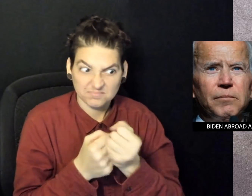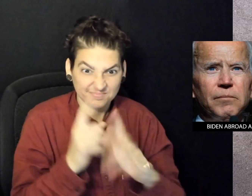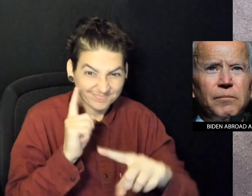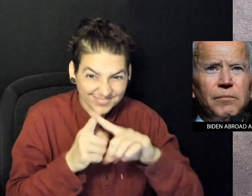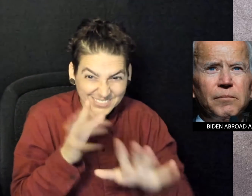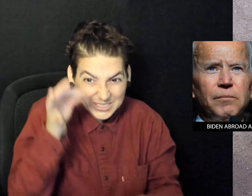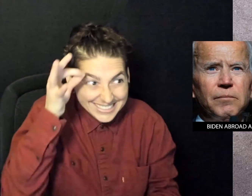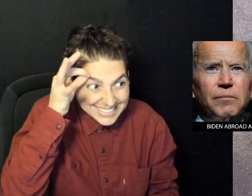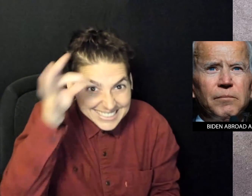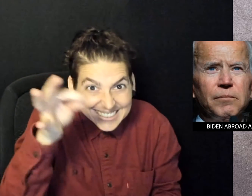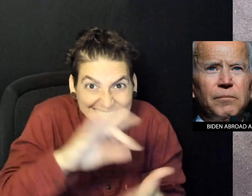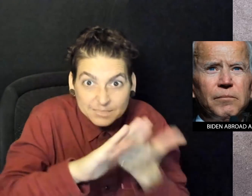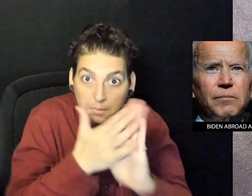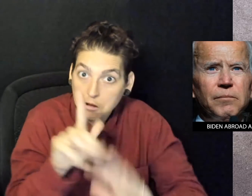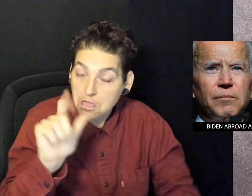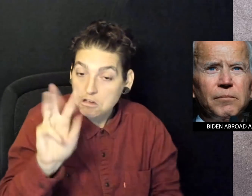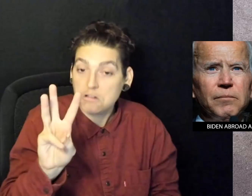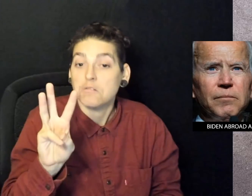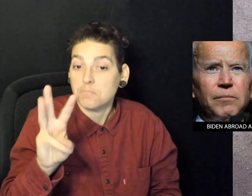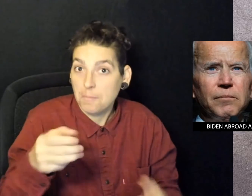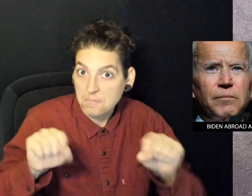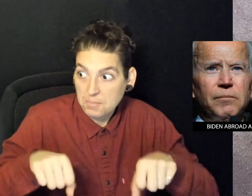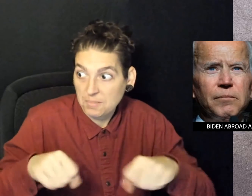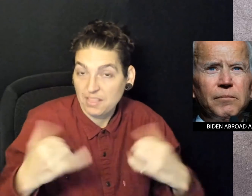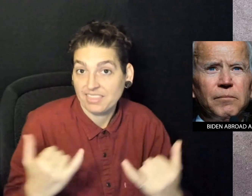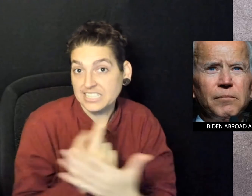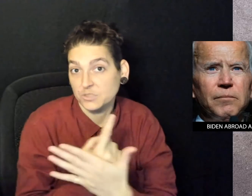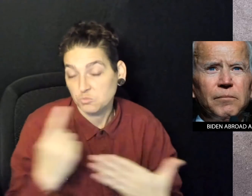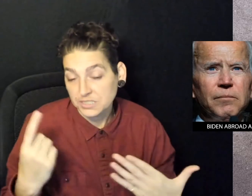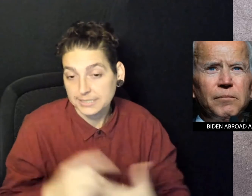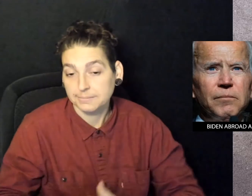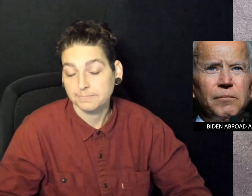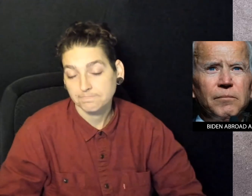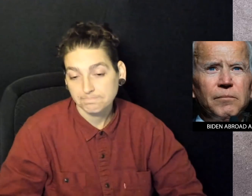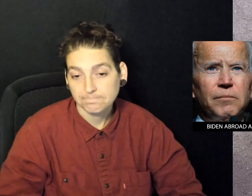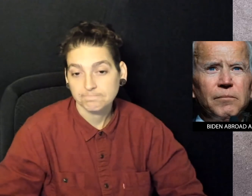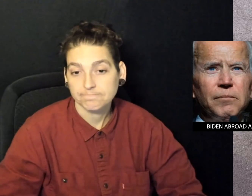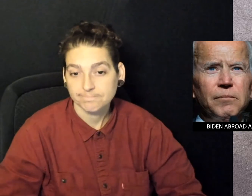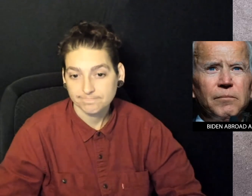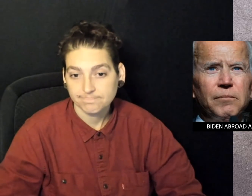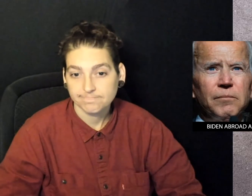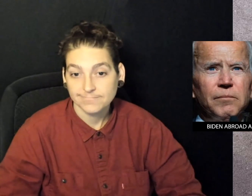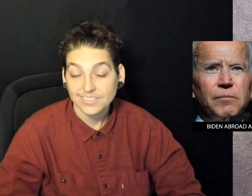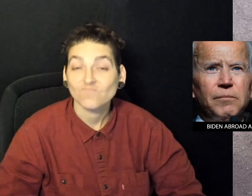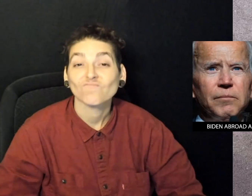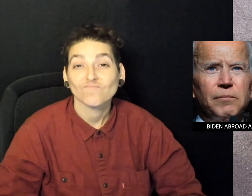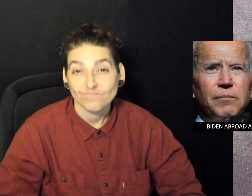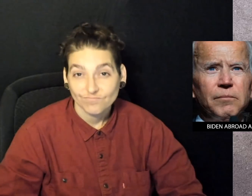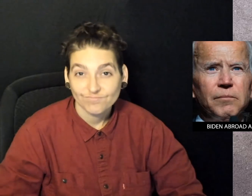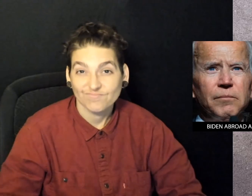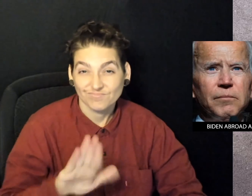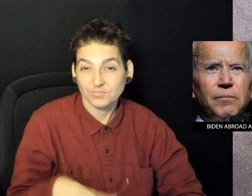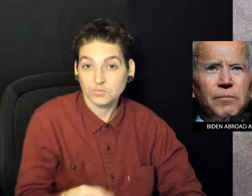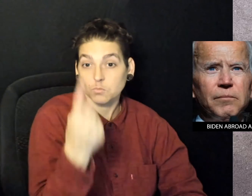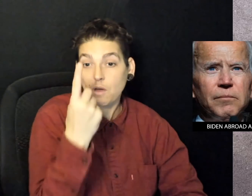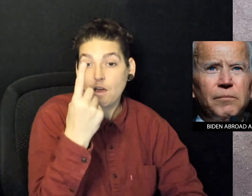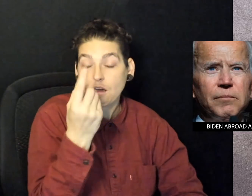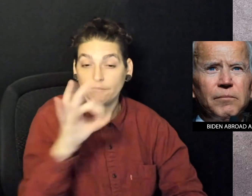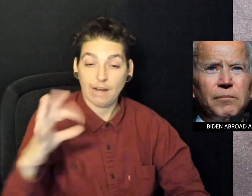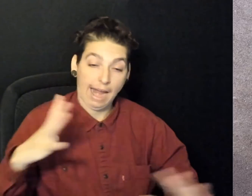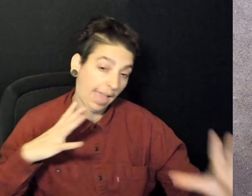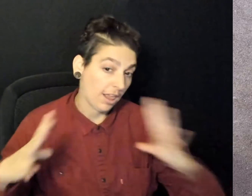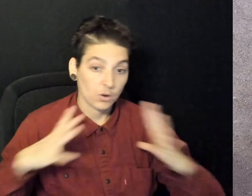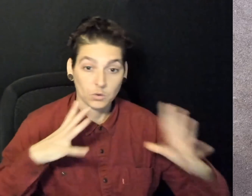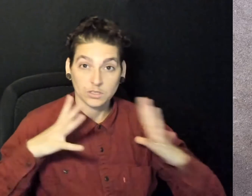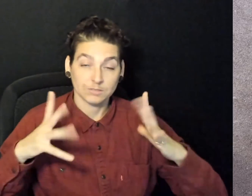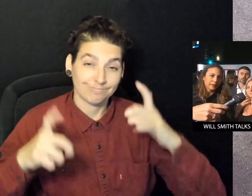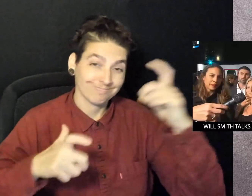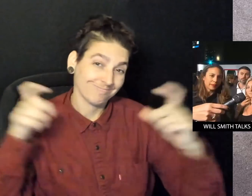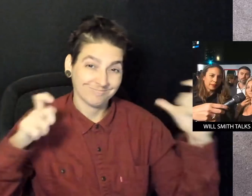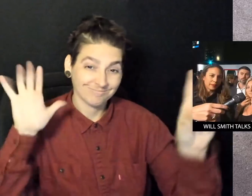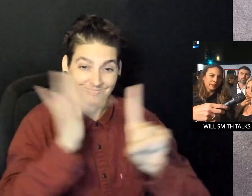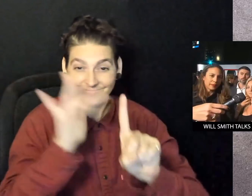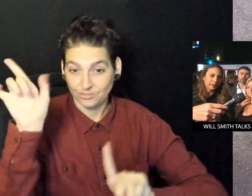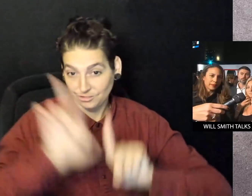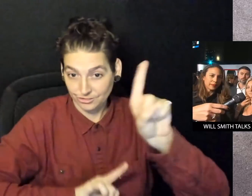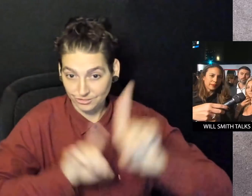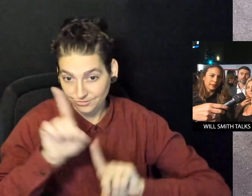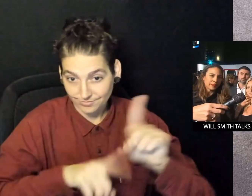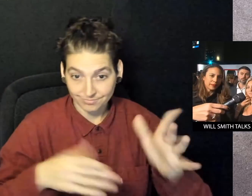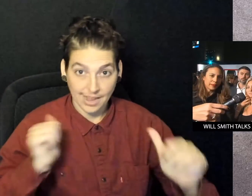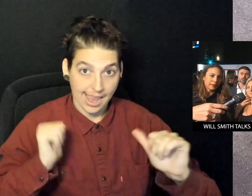and are getting closer to becoming law possibly this week